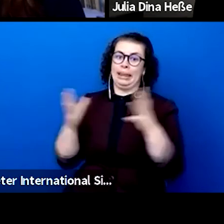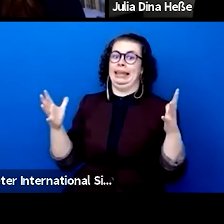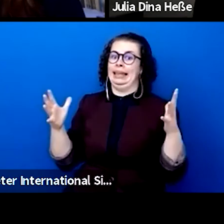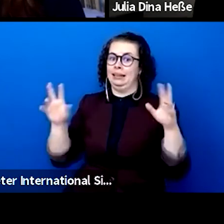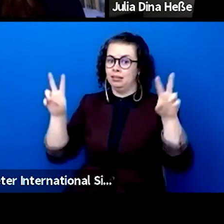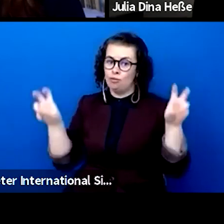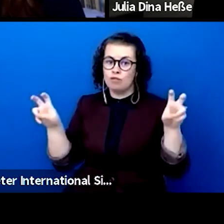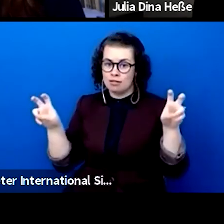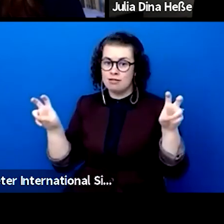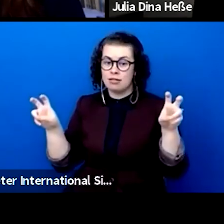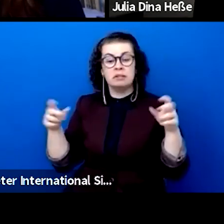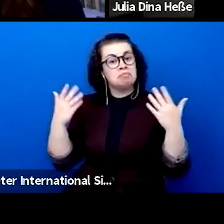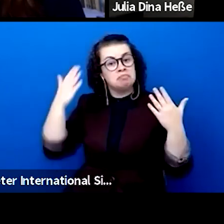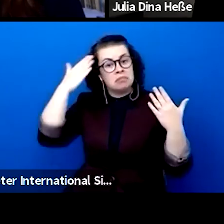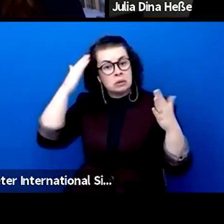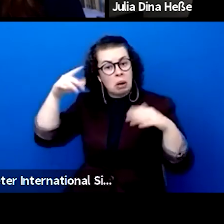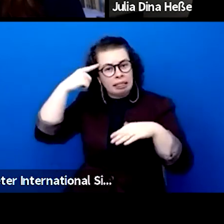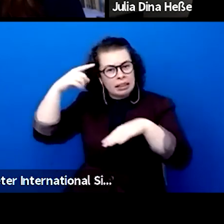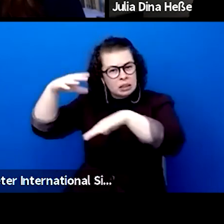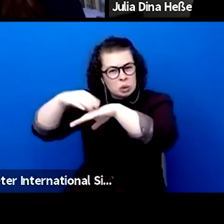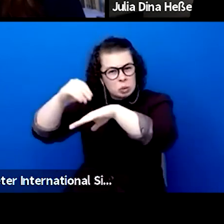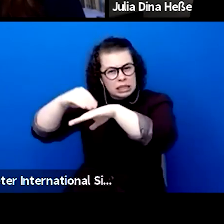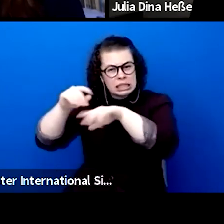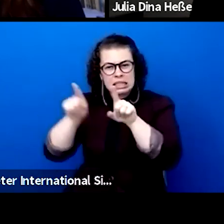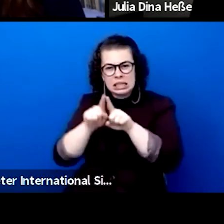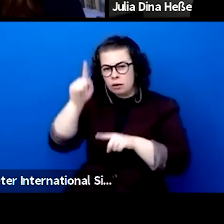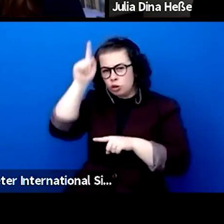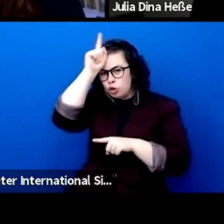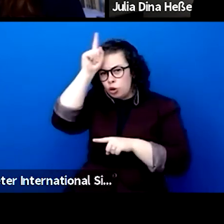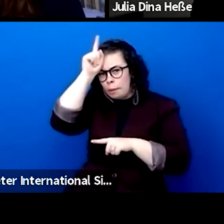Germany or mostly the same, I'm not sure but I would like to hear about more about,